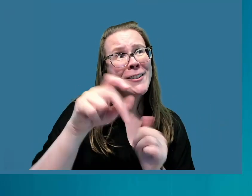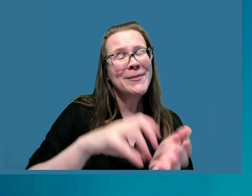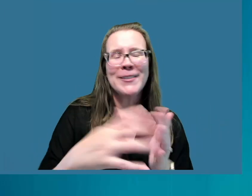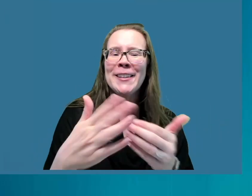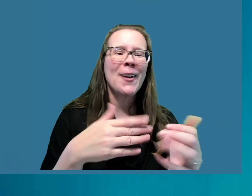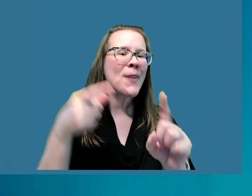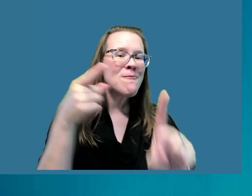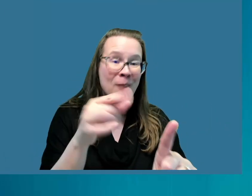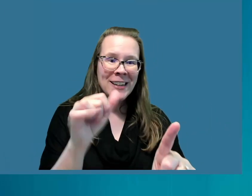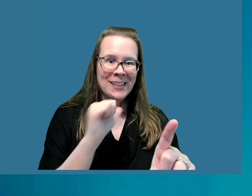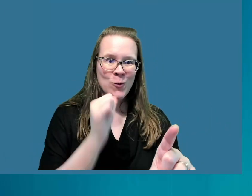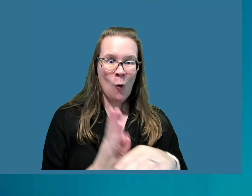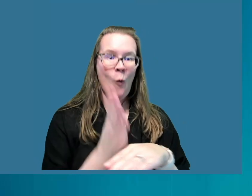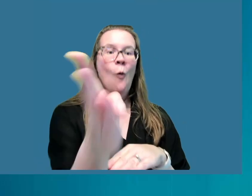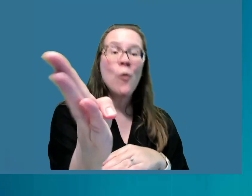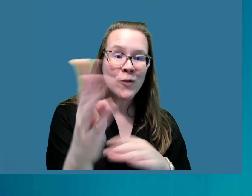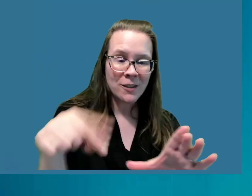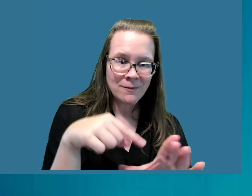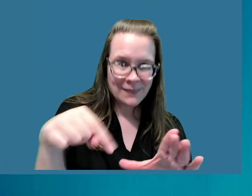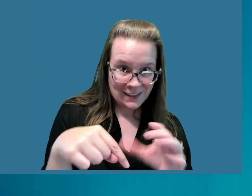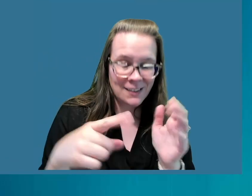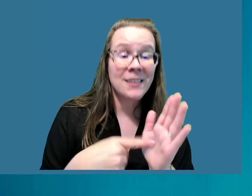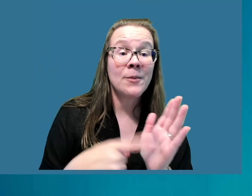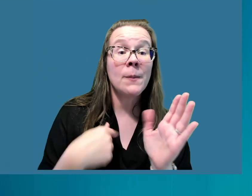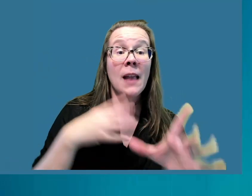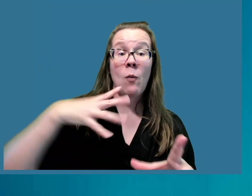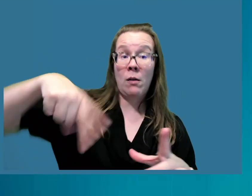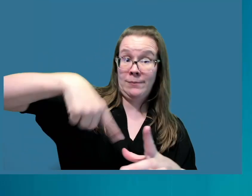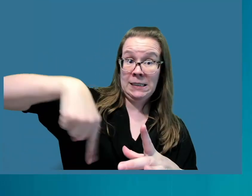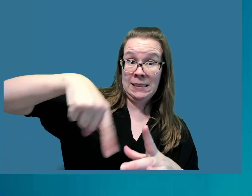you don't want to over mix chocolate chip cookie dough either! My point is don't over mix it. And